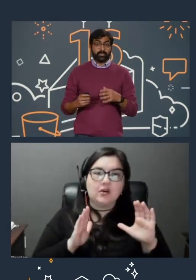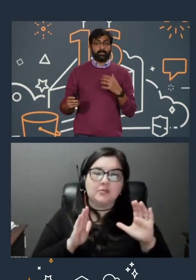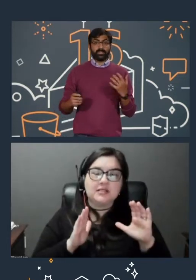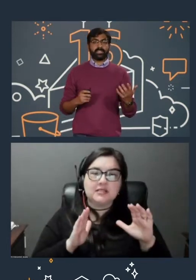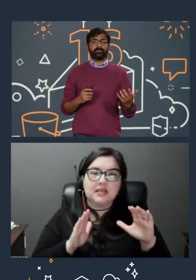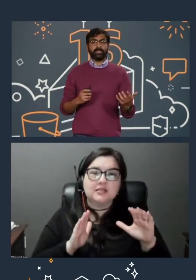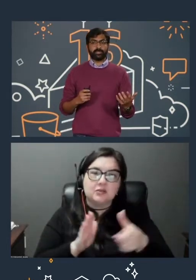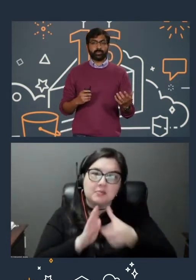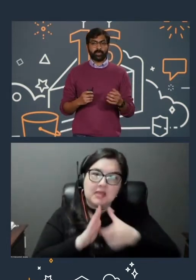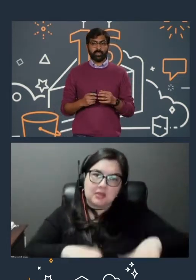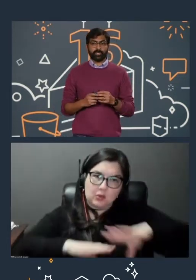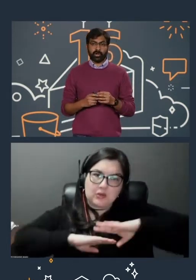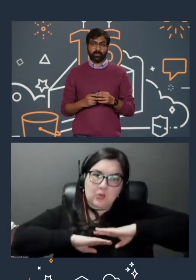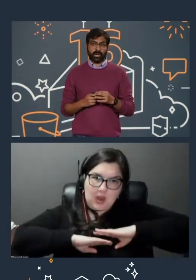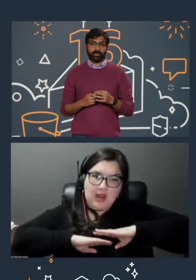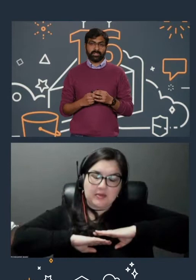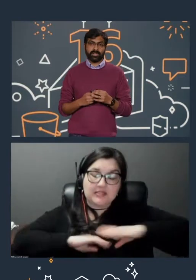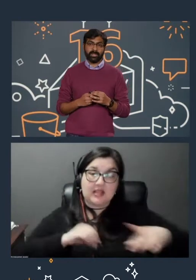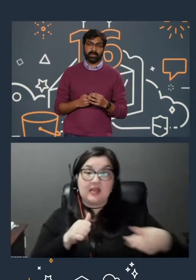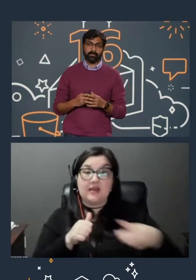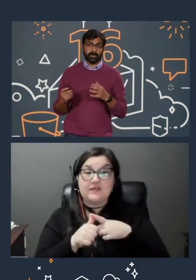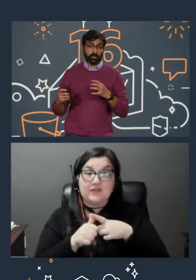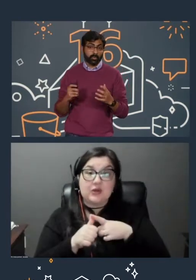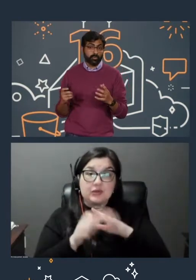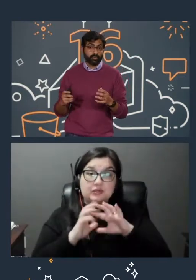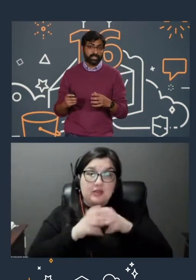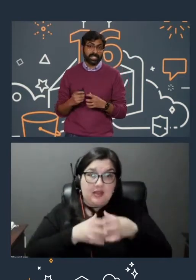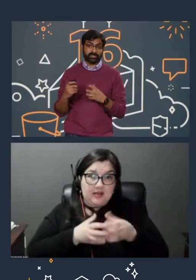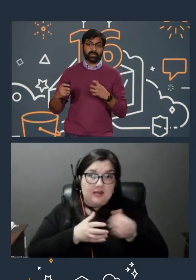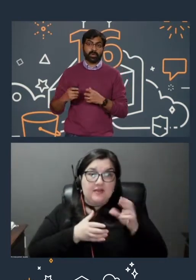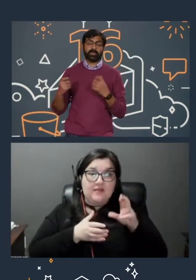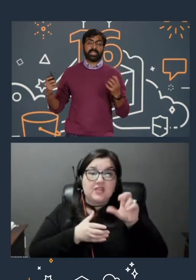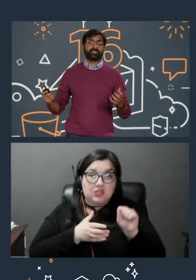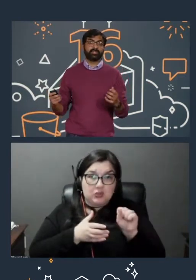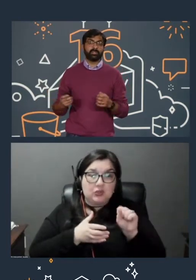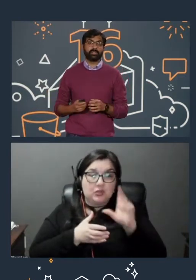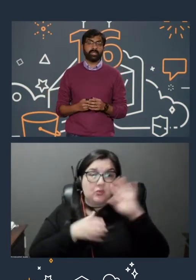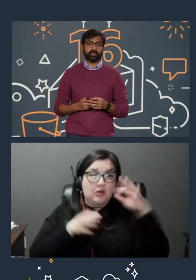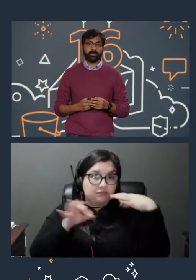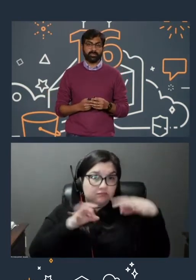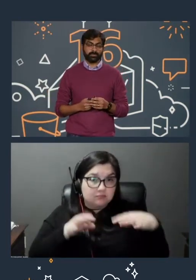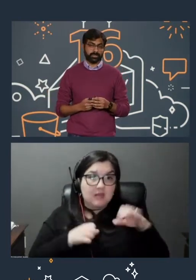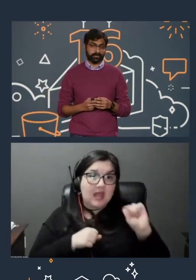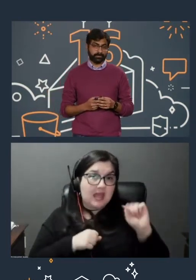So the first set of features we're gonna talk about, we'll go through the S3 replication suite of features.